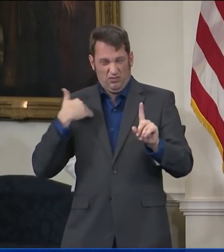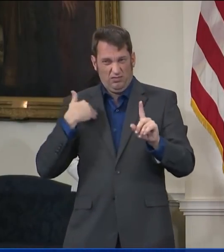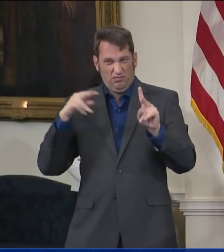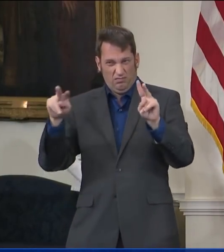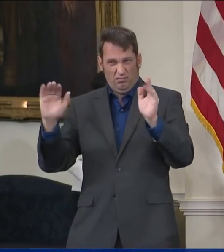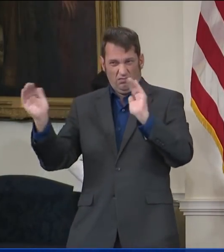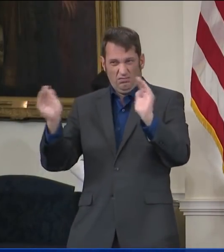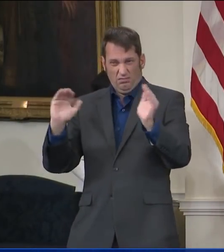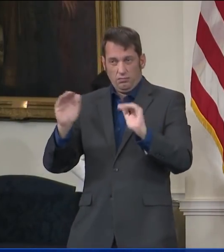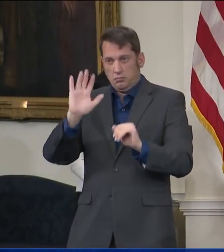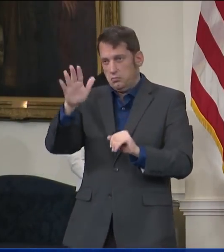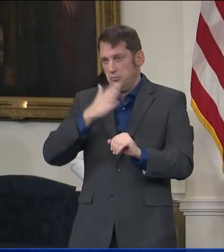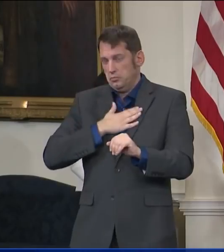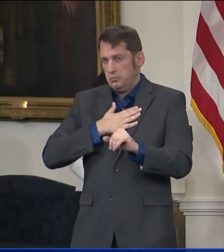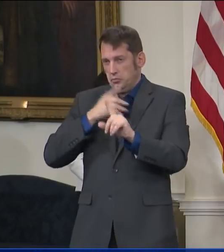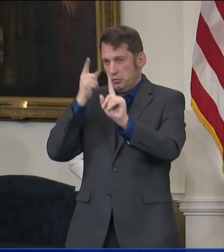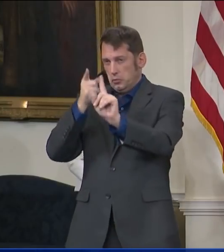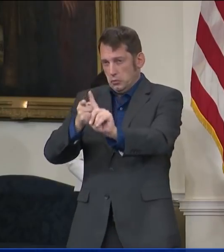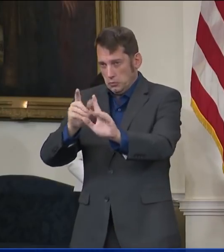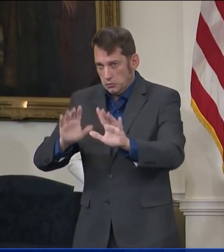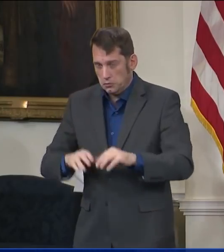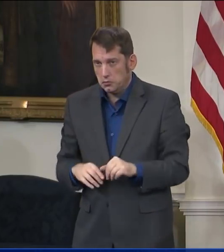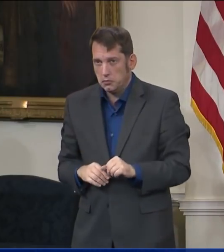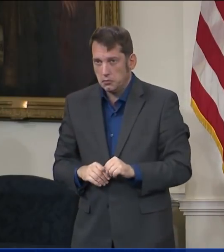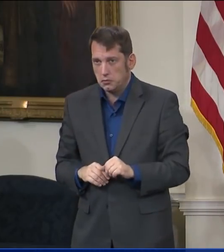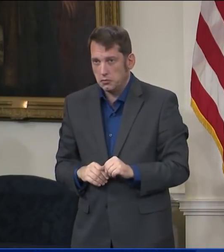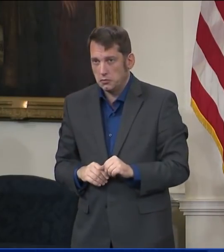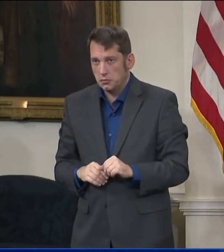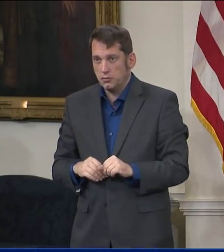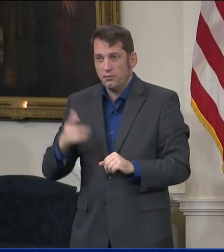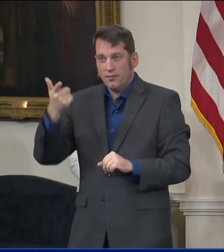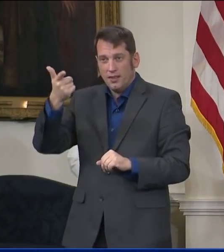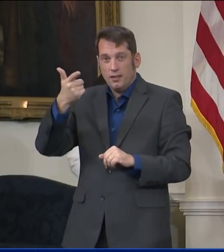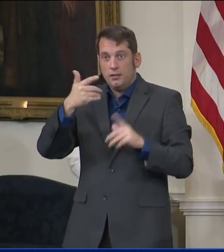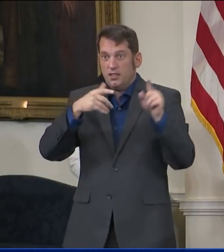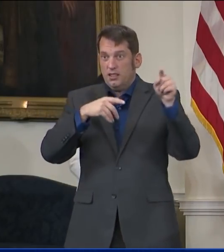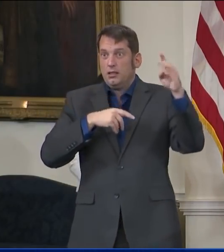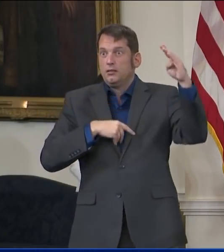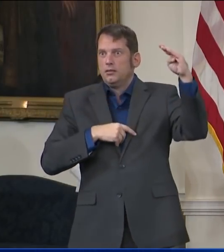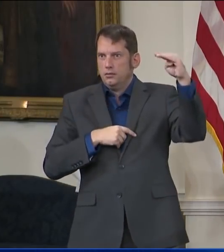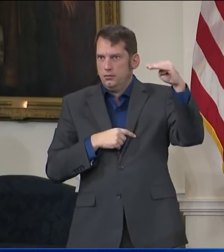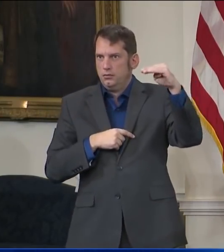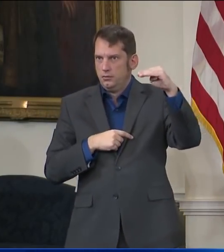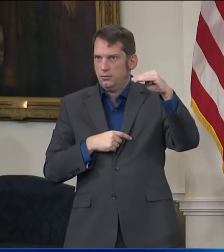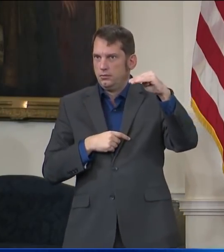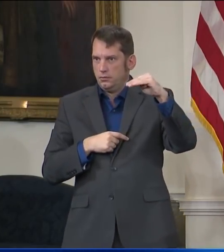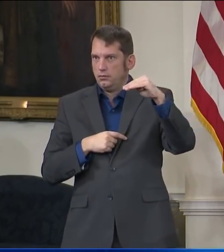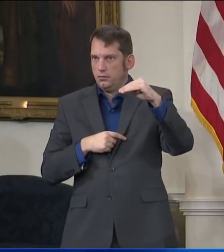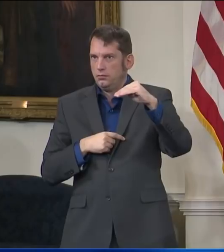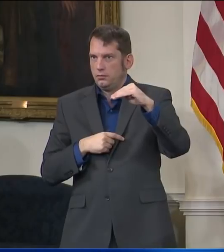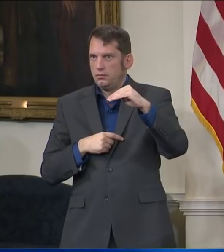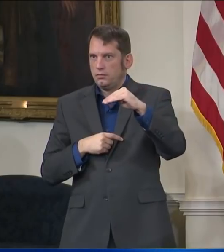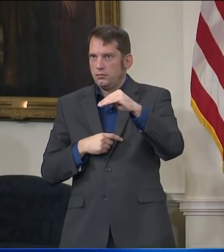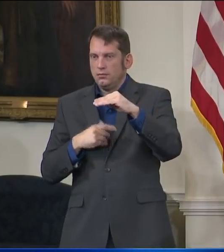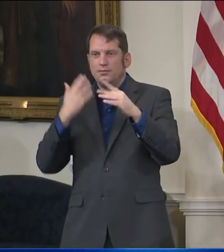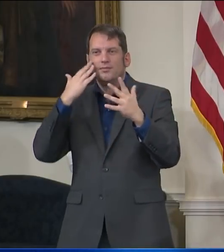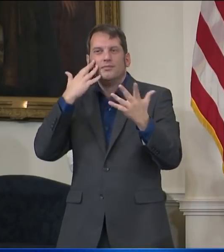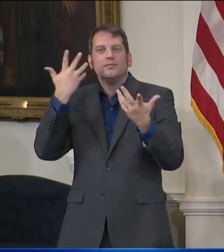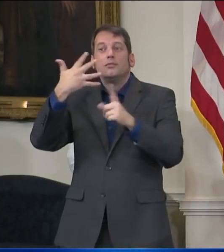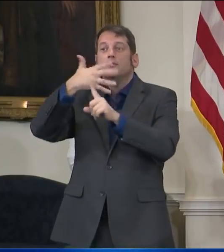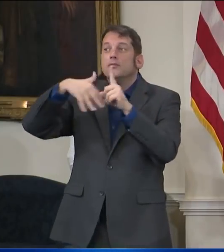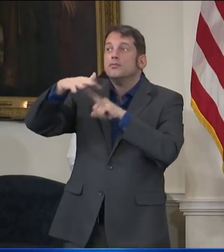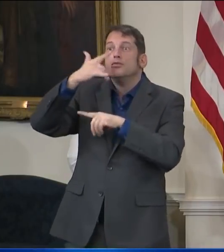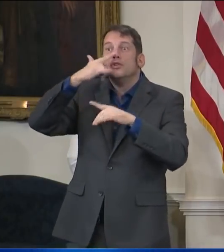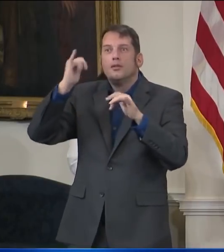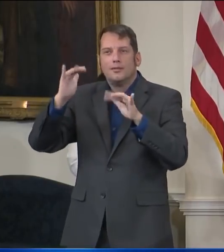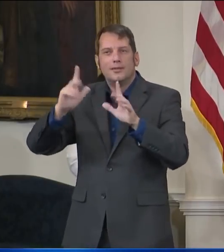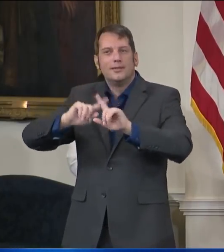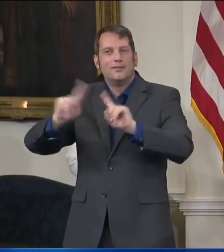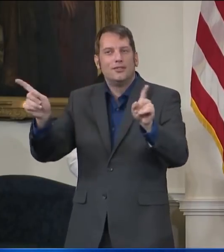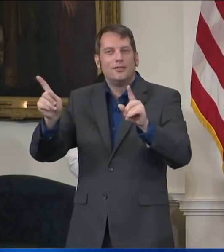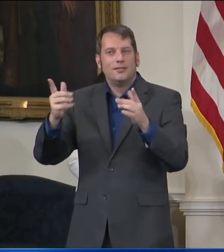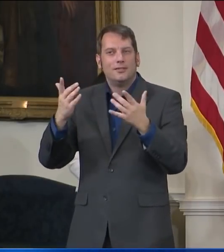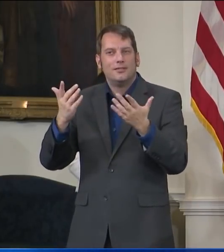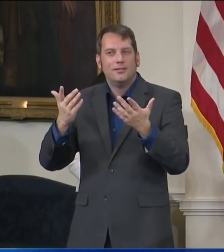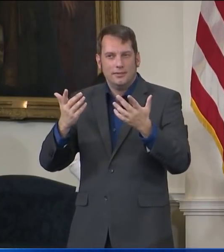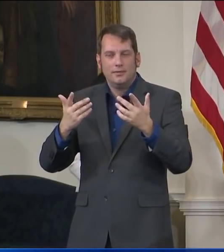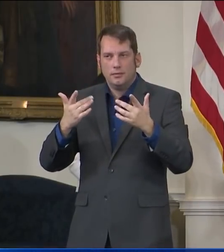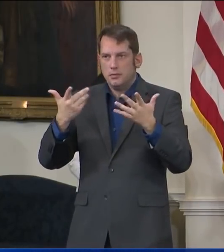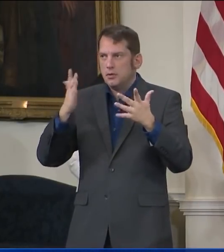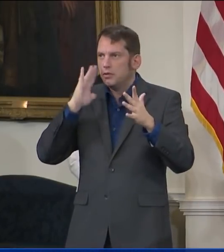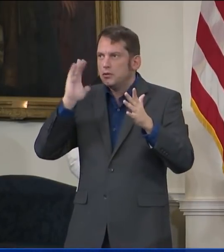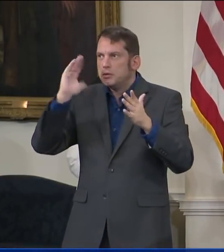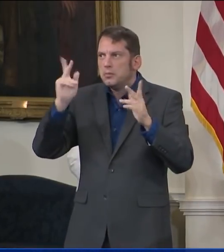THEY WE HAD OUR BIGGEST DAY EVER.